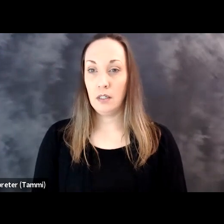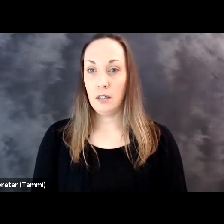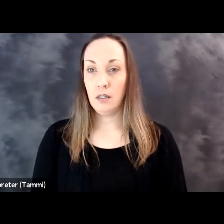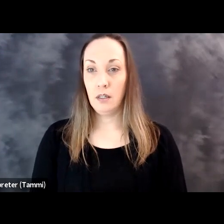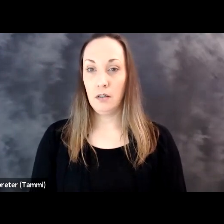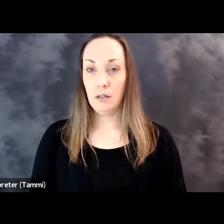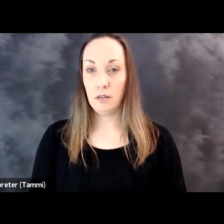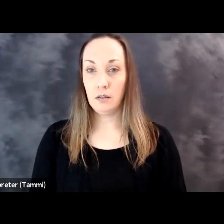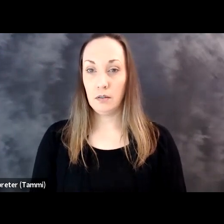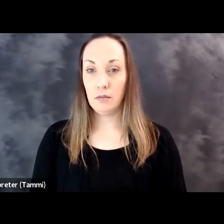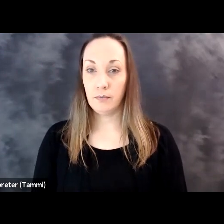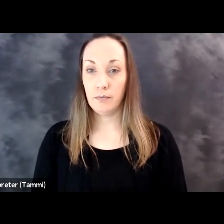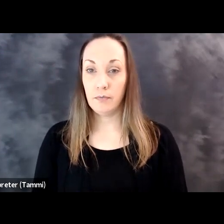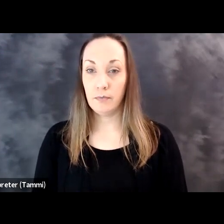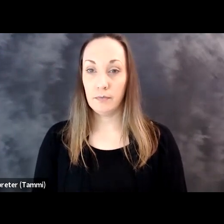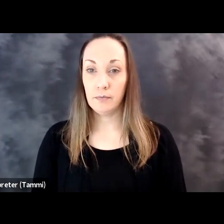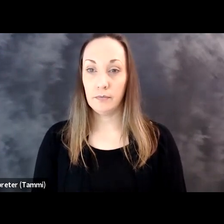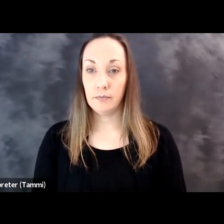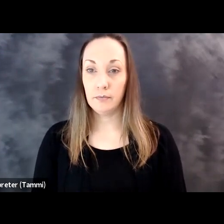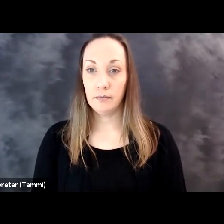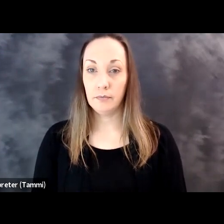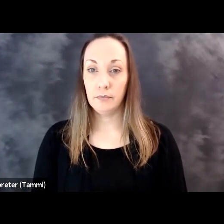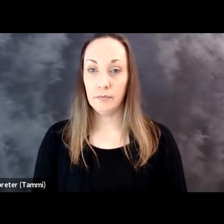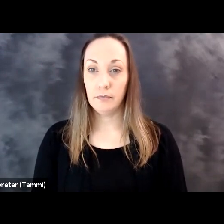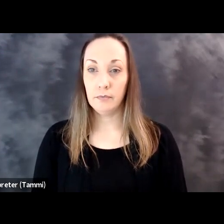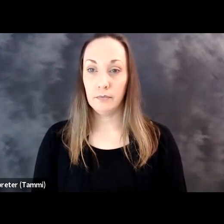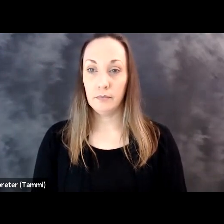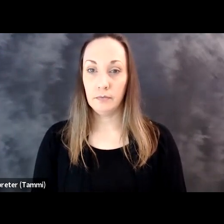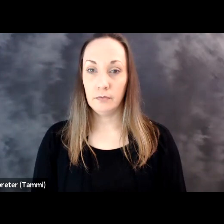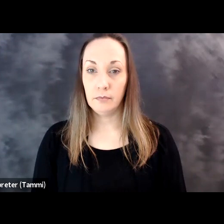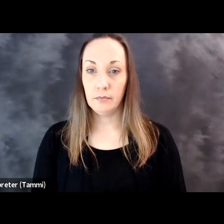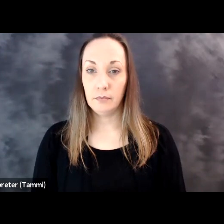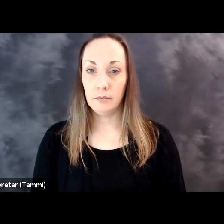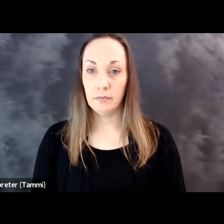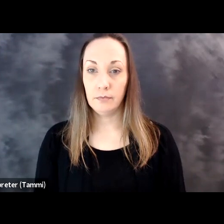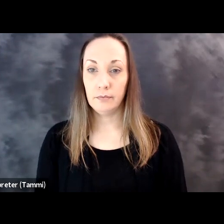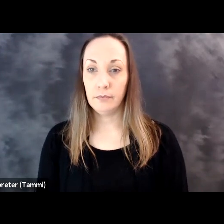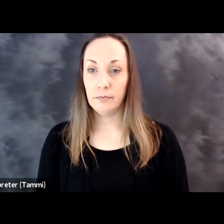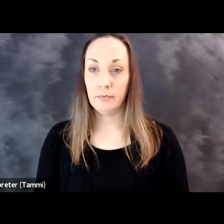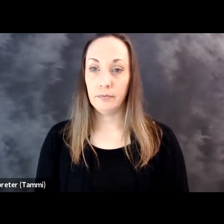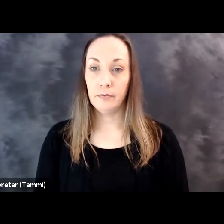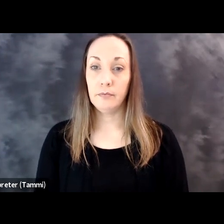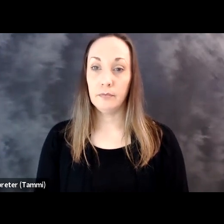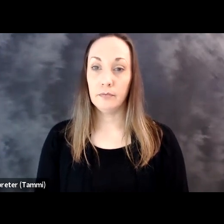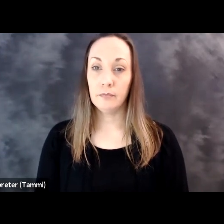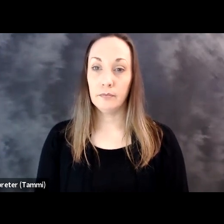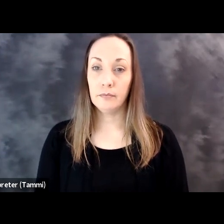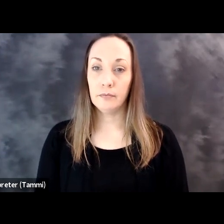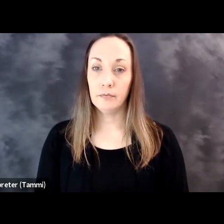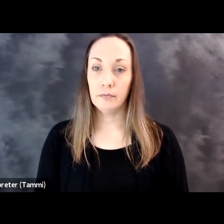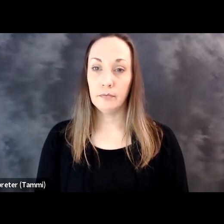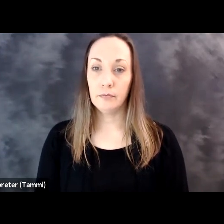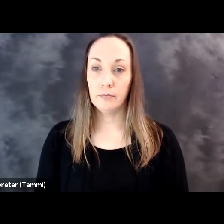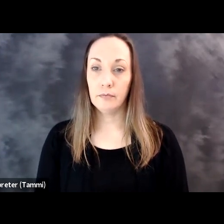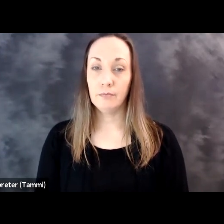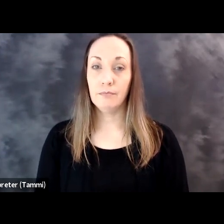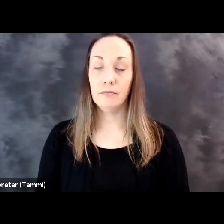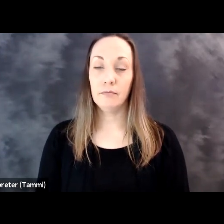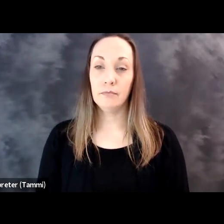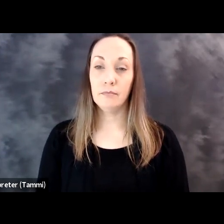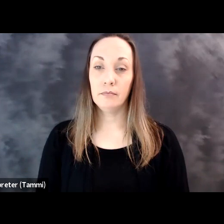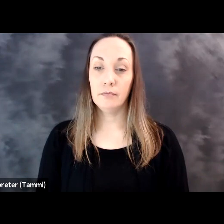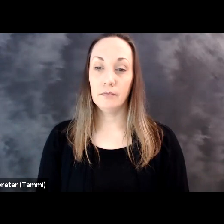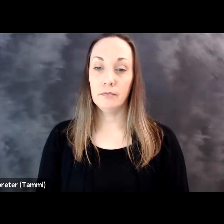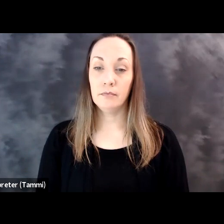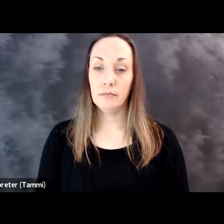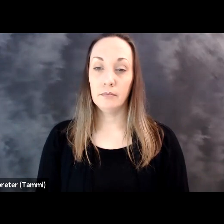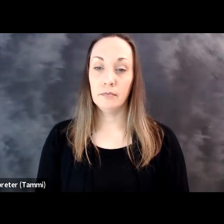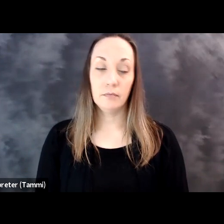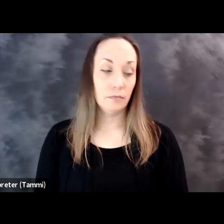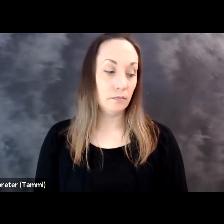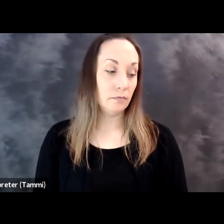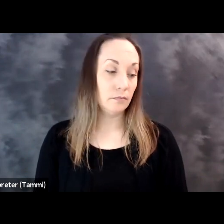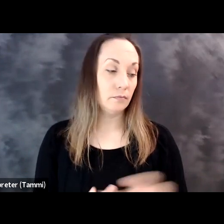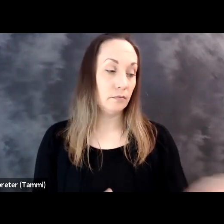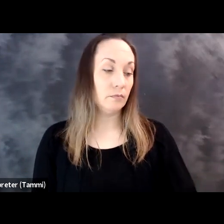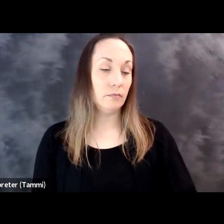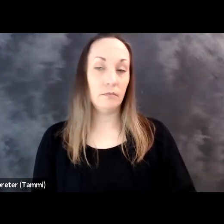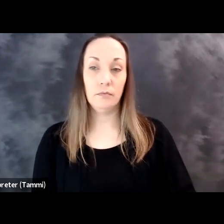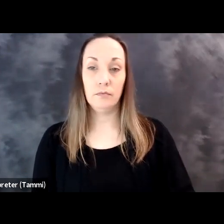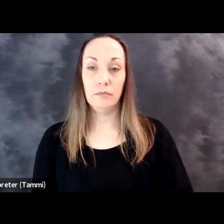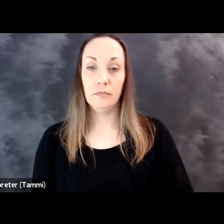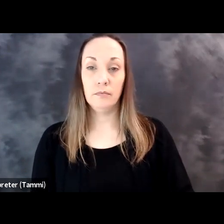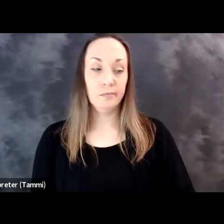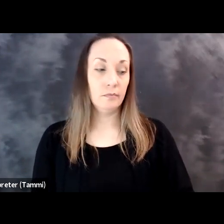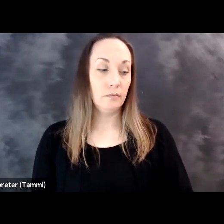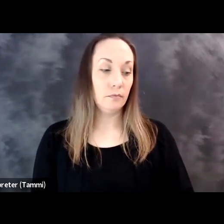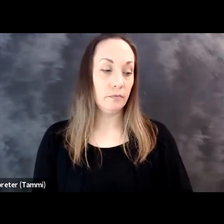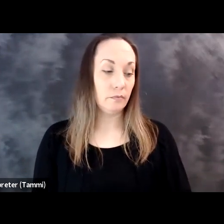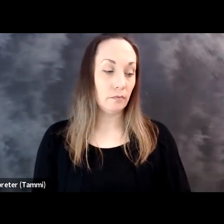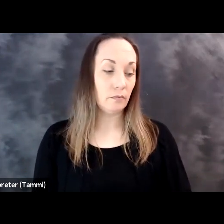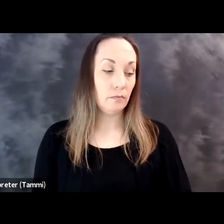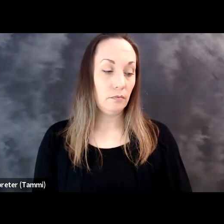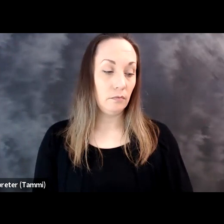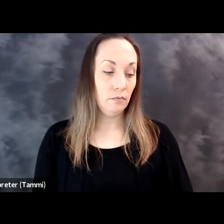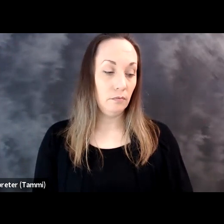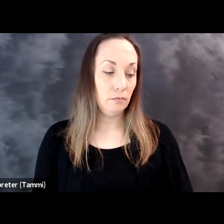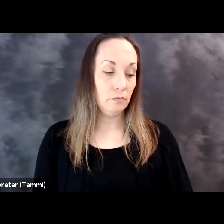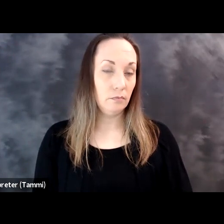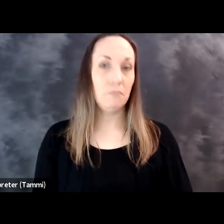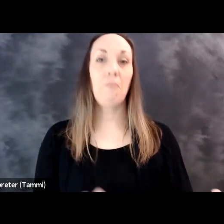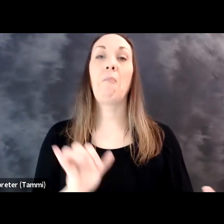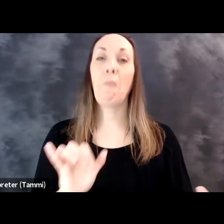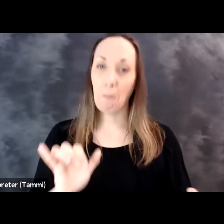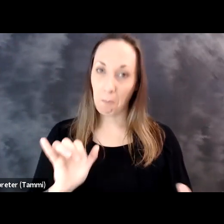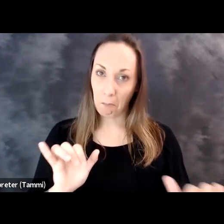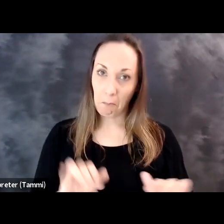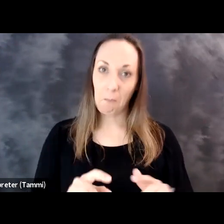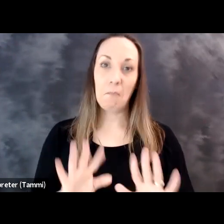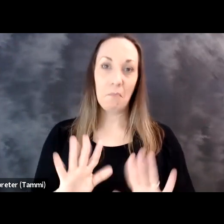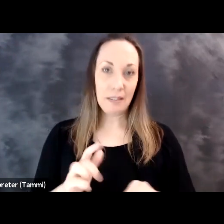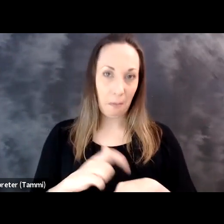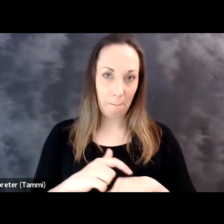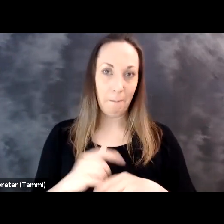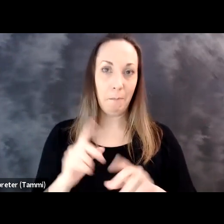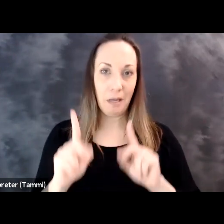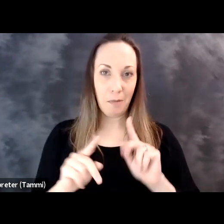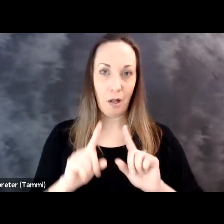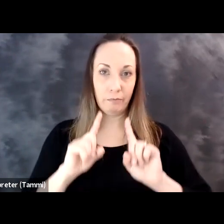So we'll just pause for a few minutes.